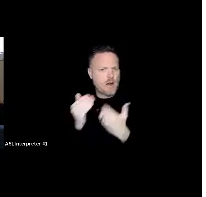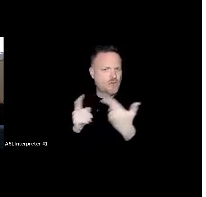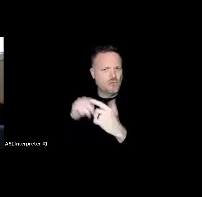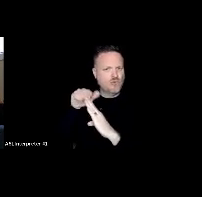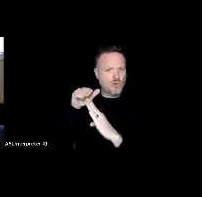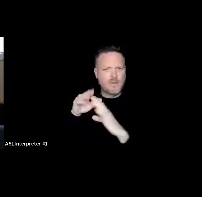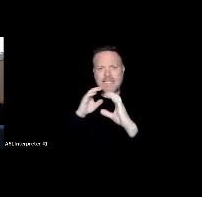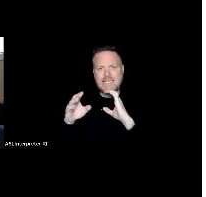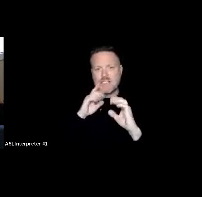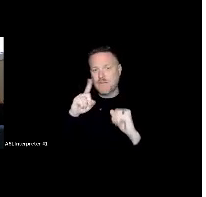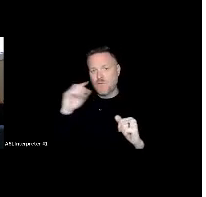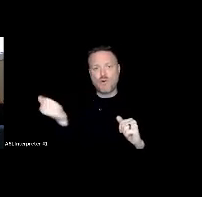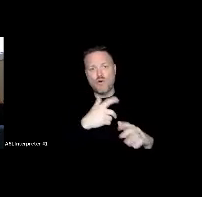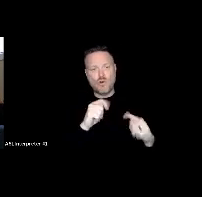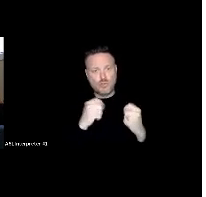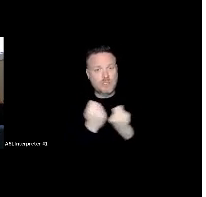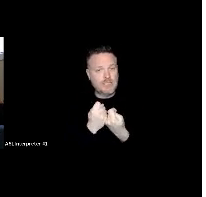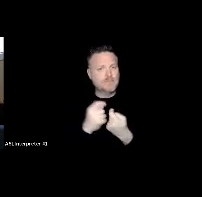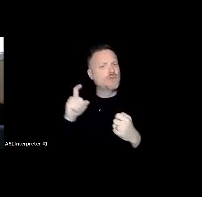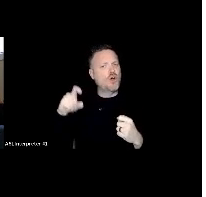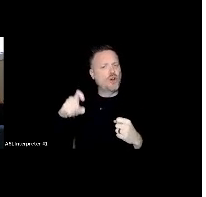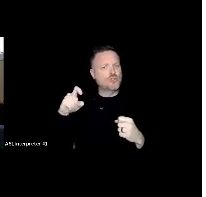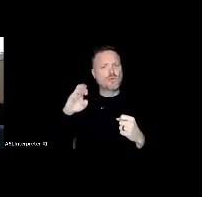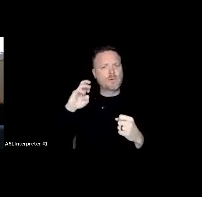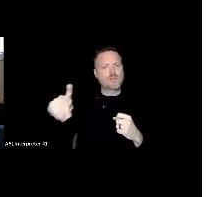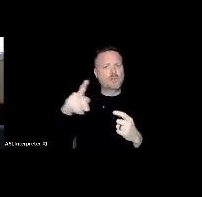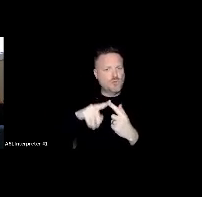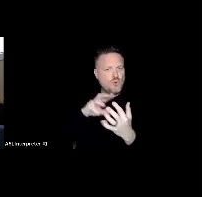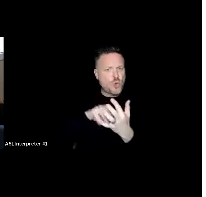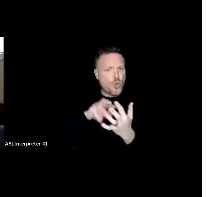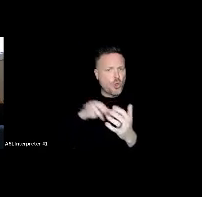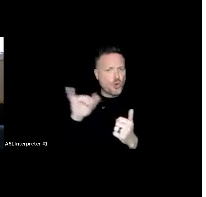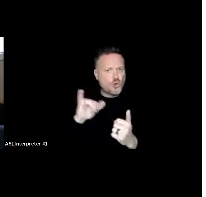all teams. There has to be return to learn, like I said, specifically to the teachers.